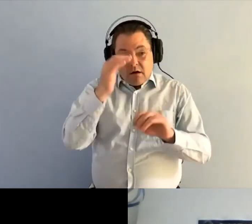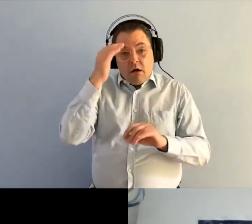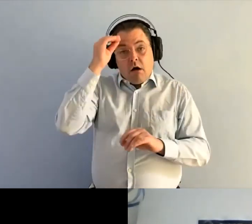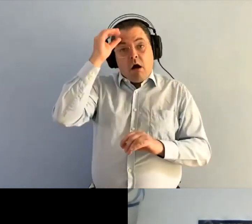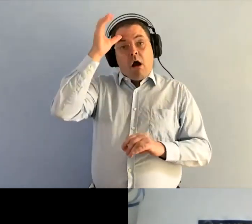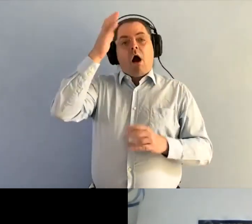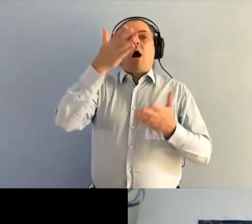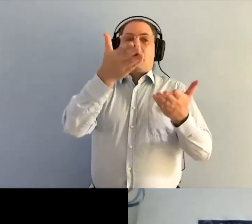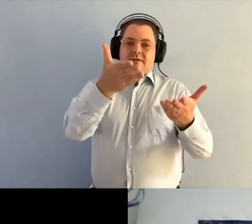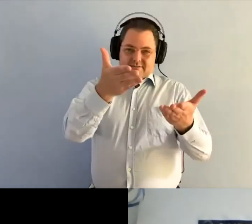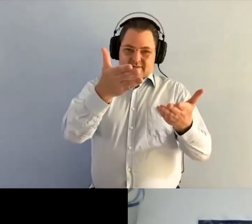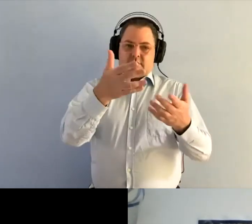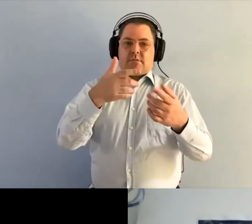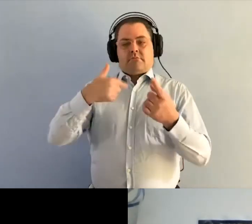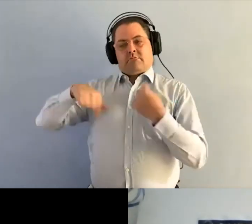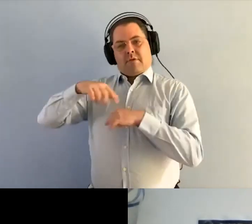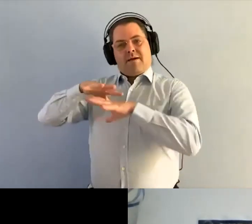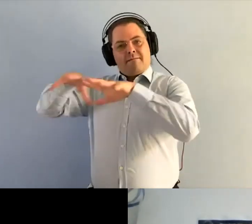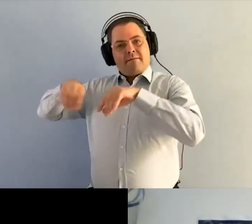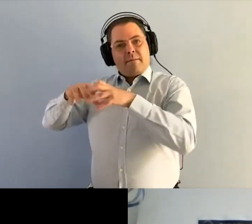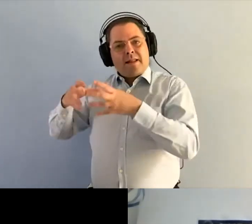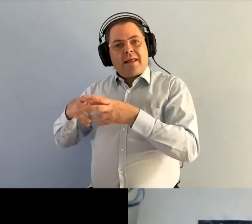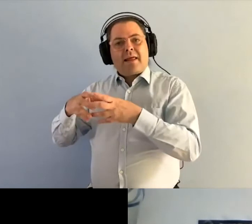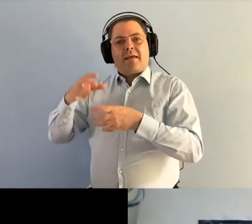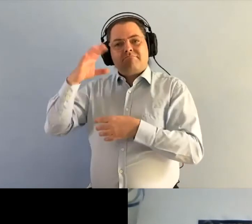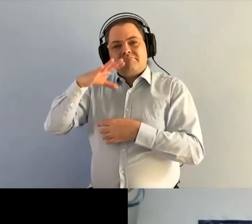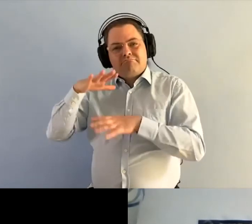through organization and from raising awareness to protect myself and my